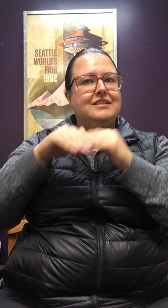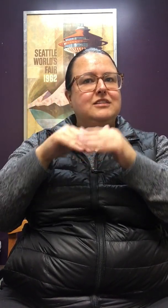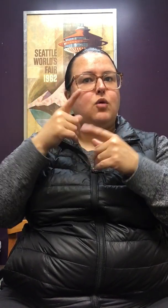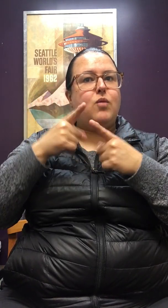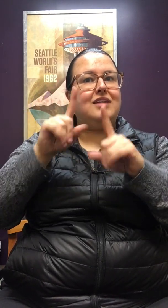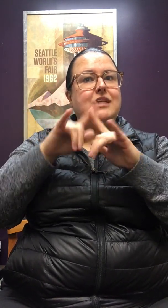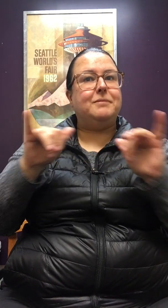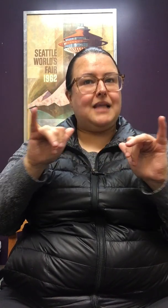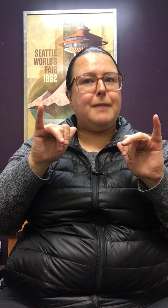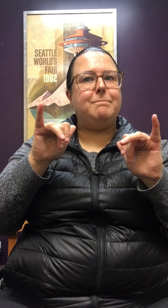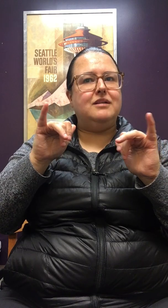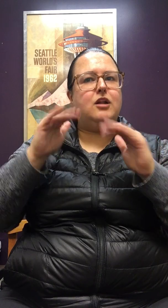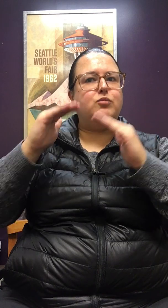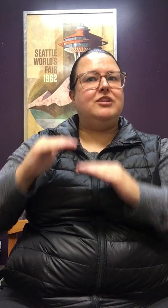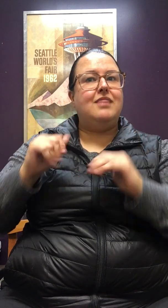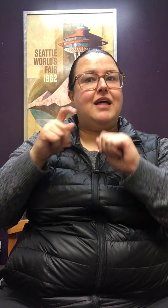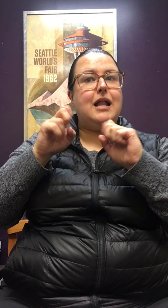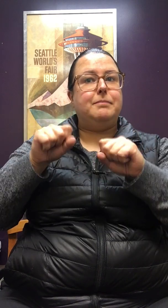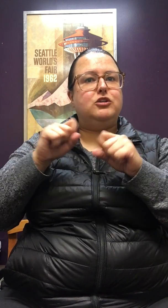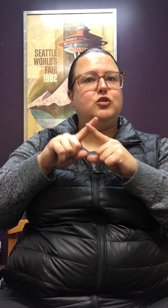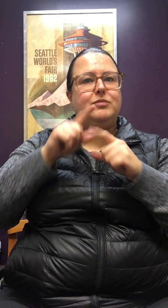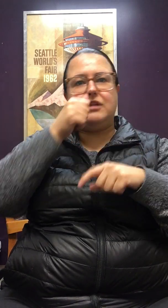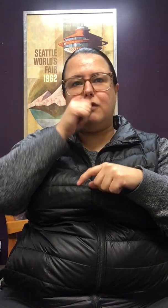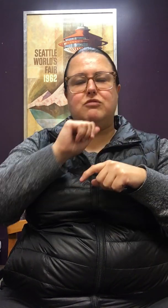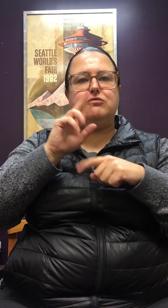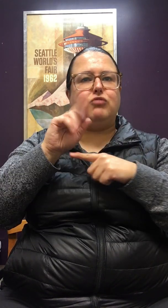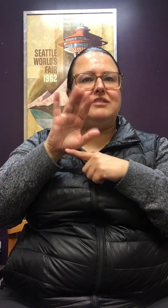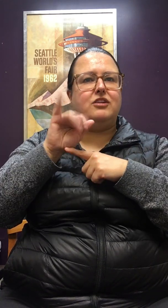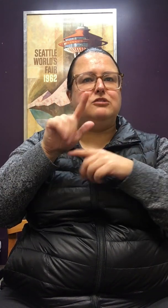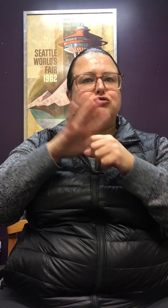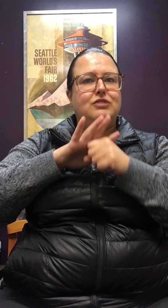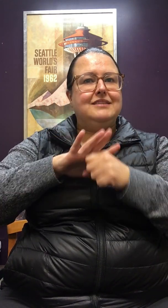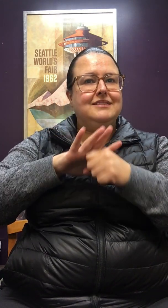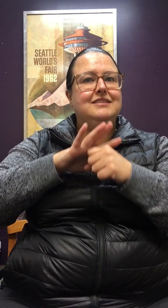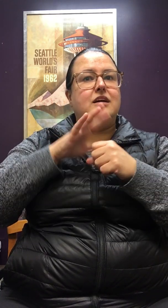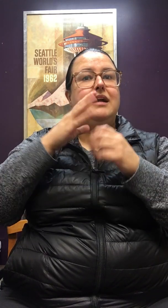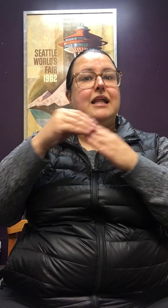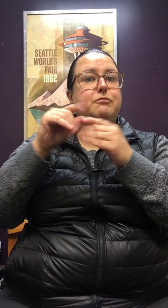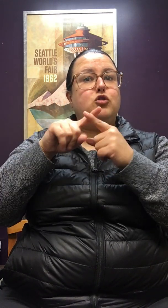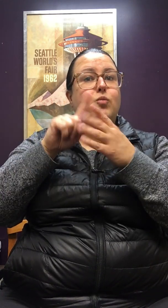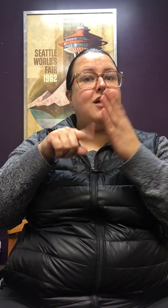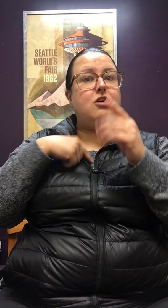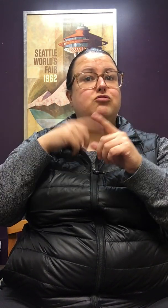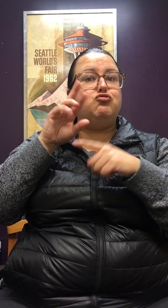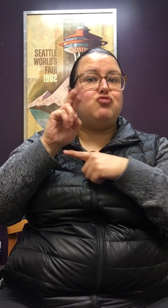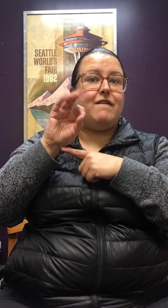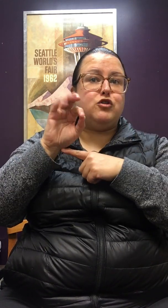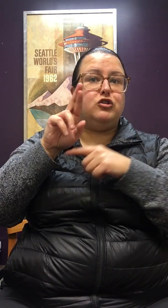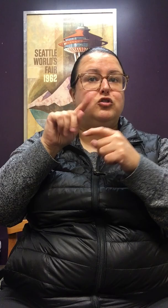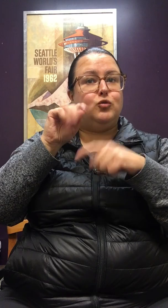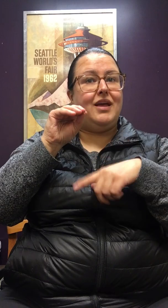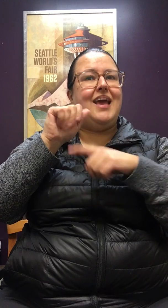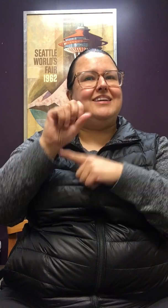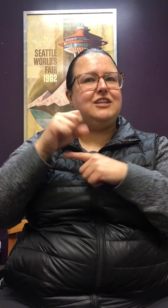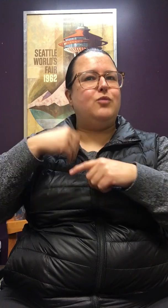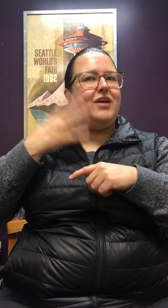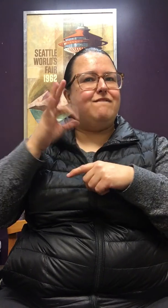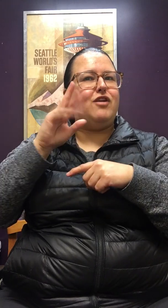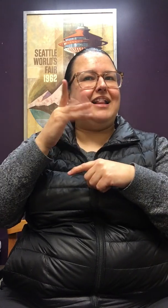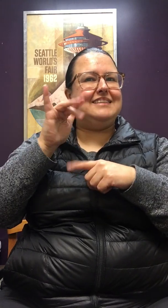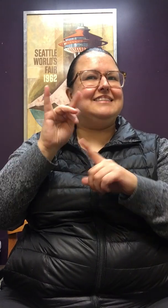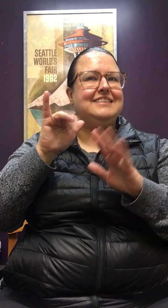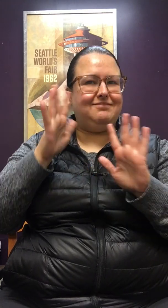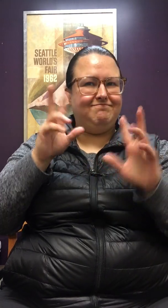"while at the same time lowering the ability to tolerate racial stress, leading to what I refer to as White Fragility.”